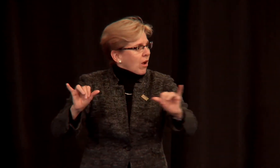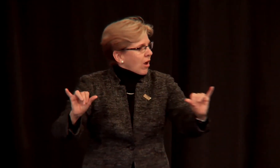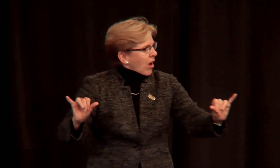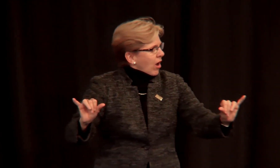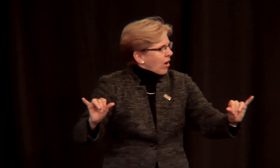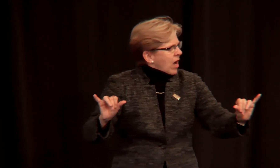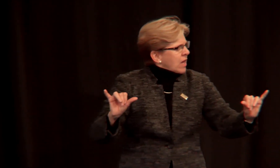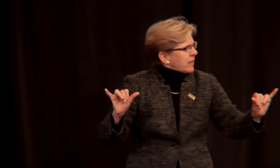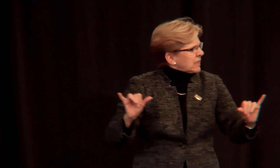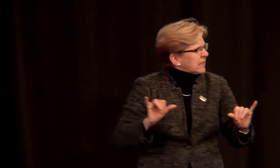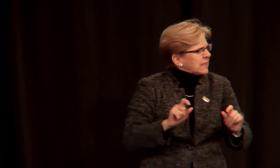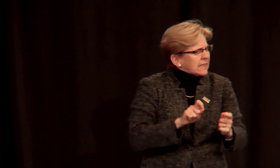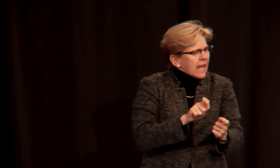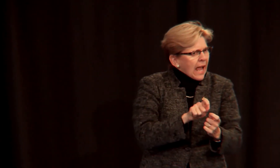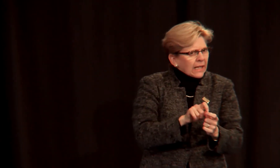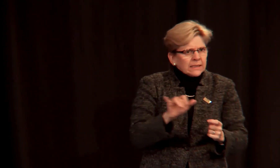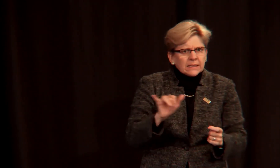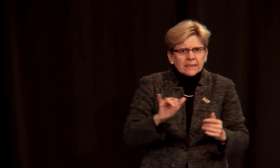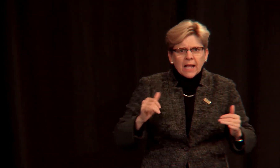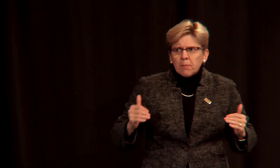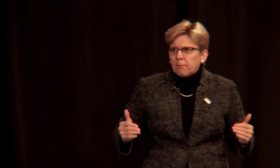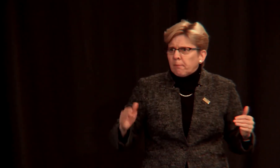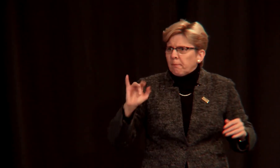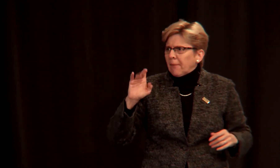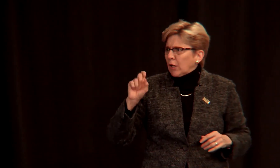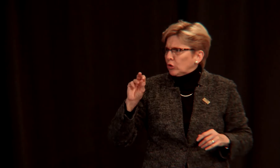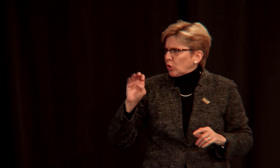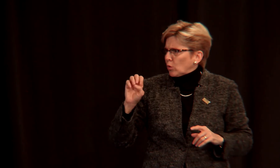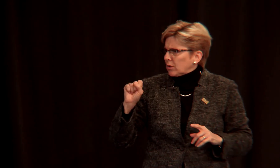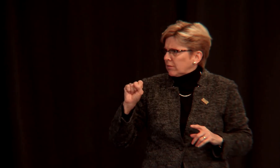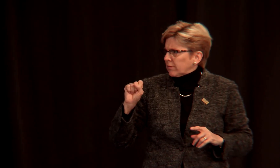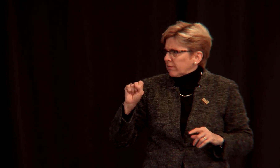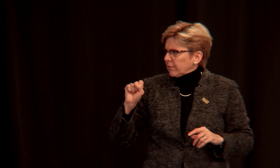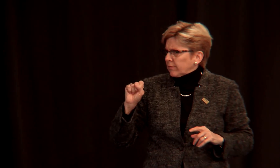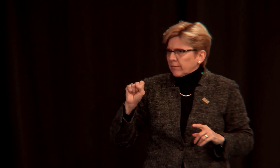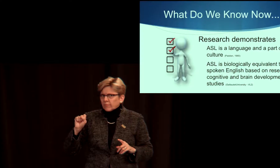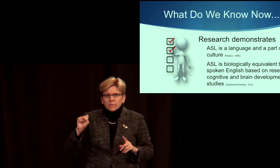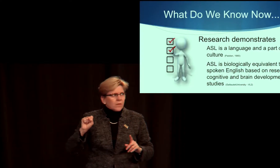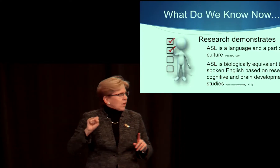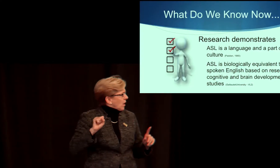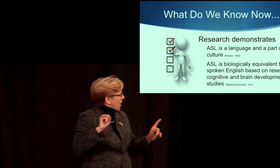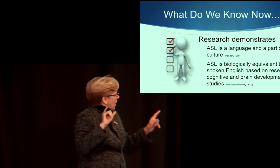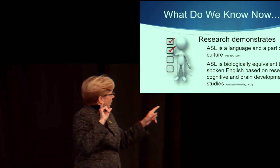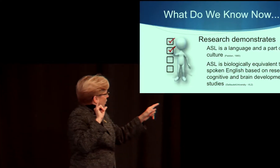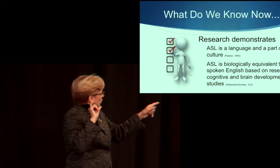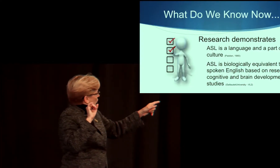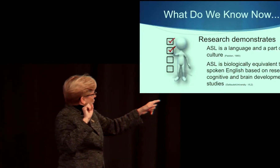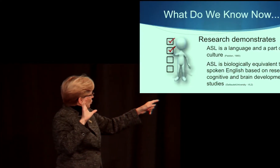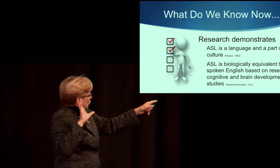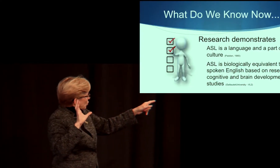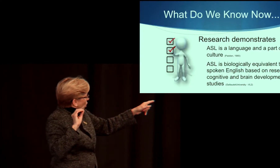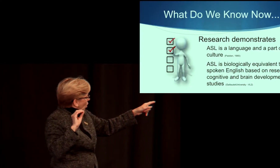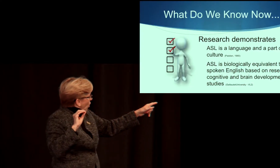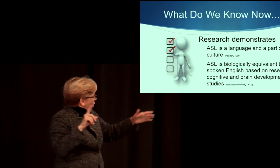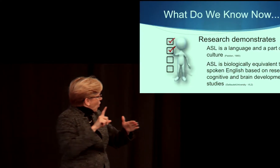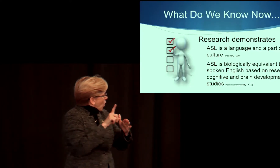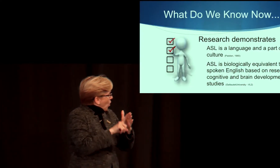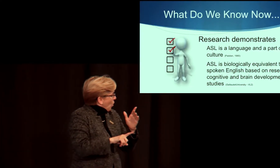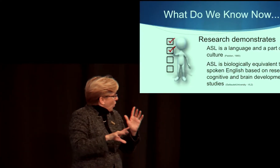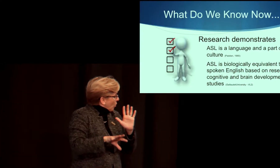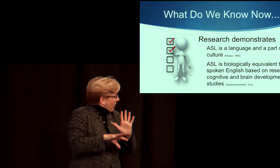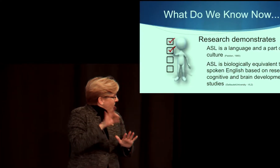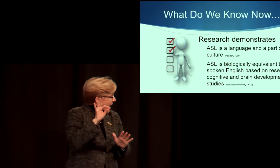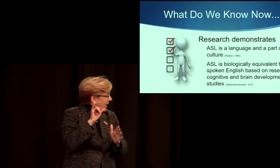It's amazing. Those milestones are exactly parallel when you have access to language.